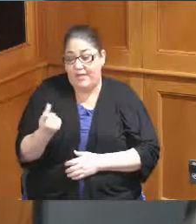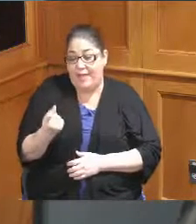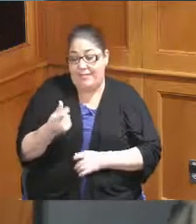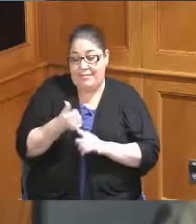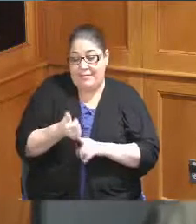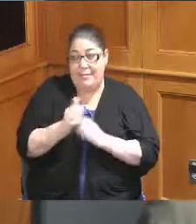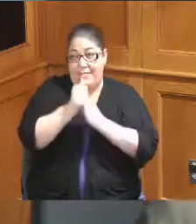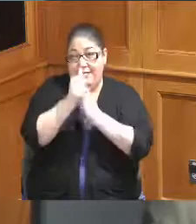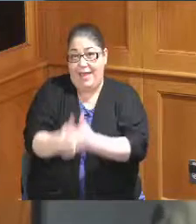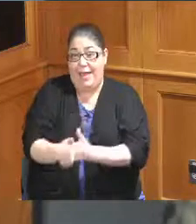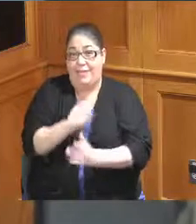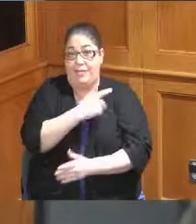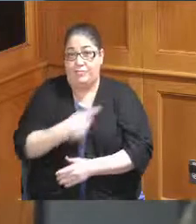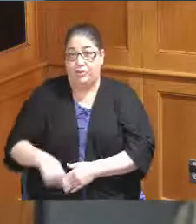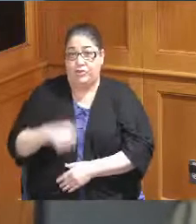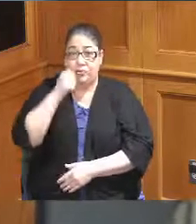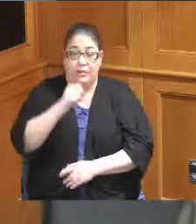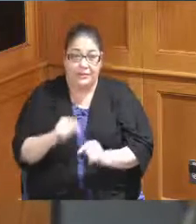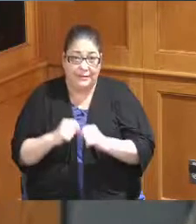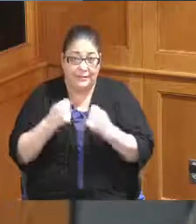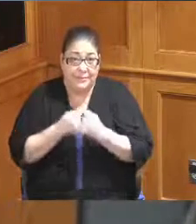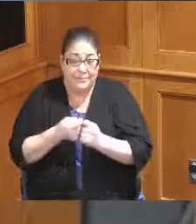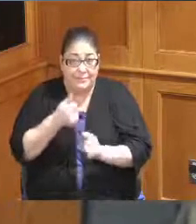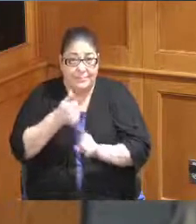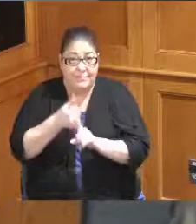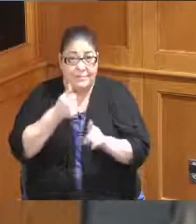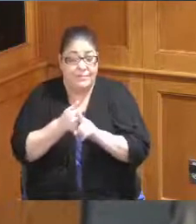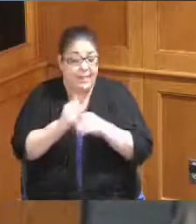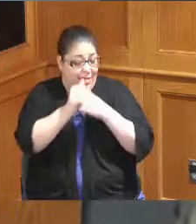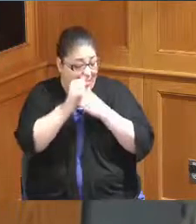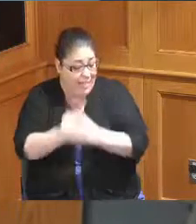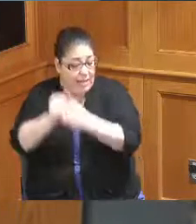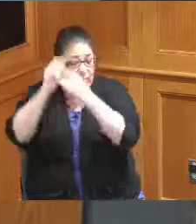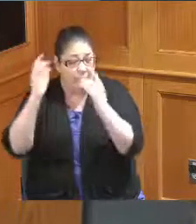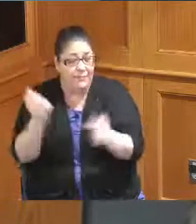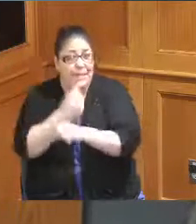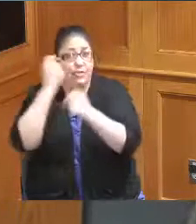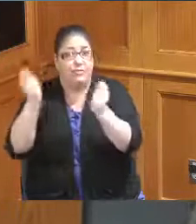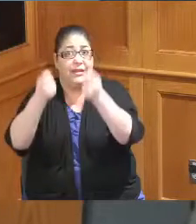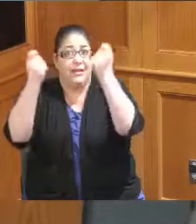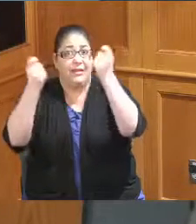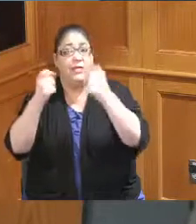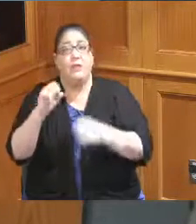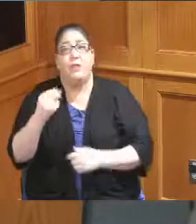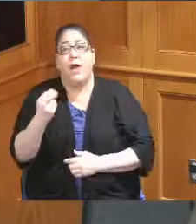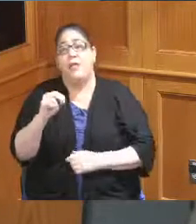the Princeton High School girls basketball team to victory during the Ohio Athletics division one